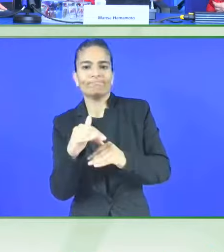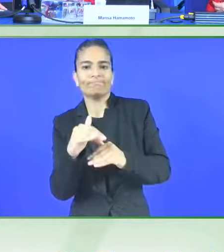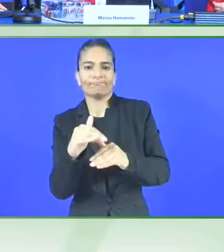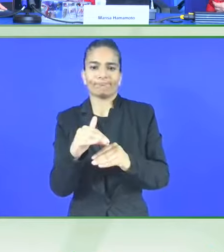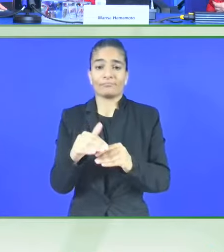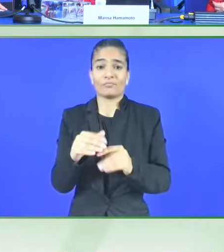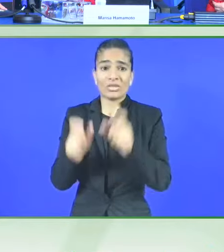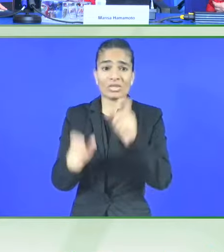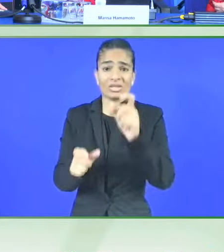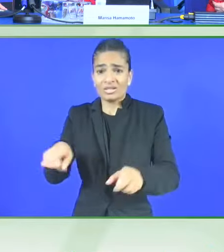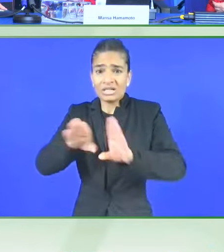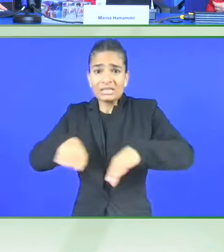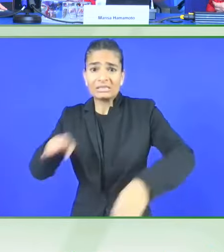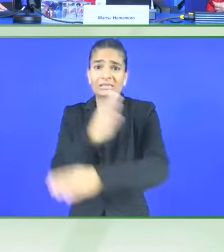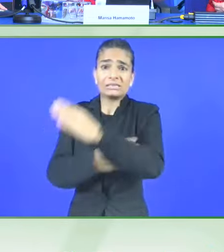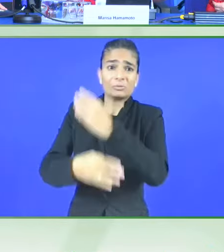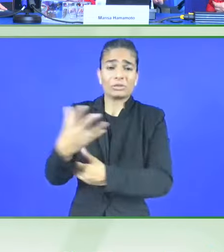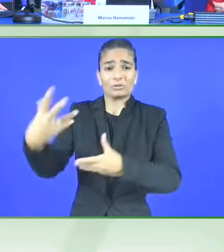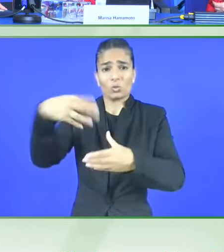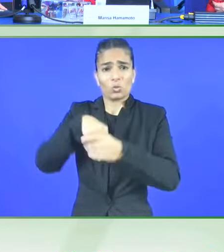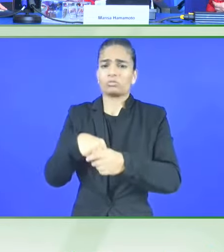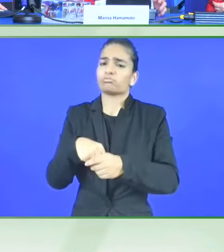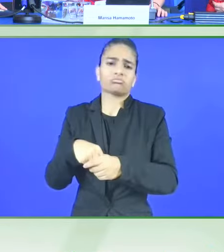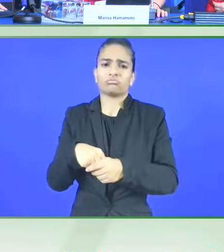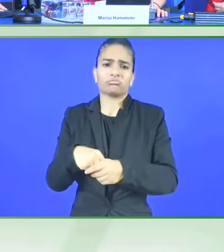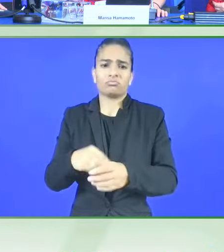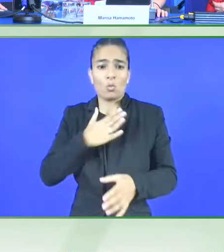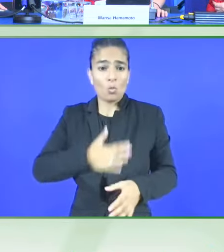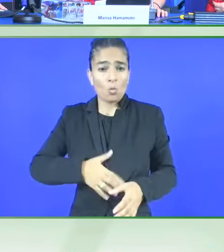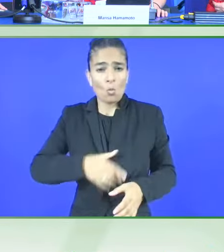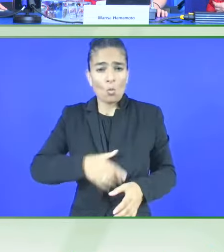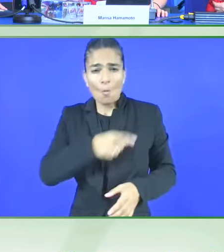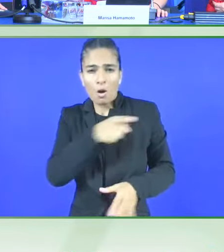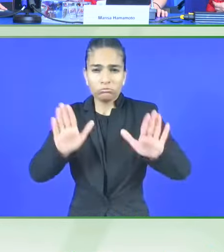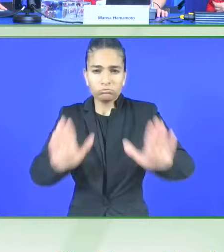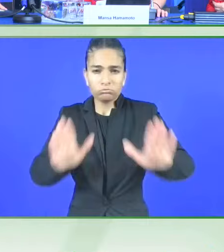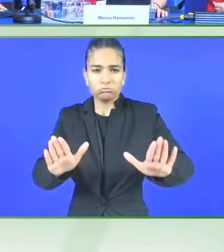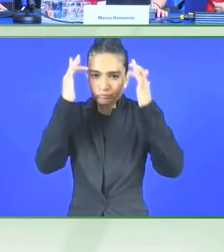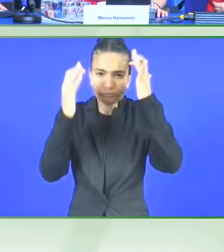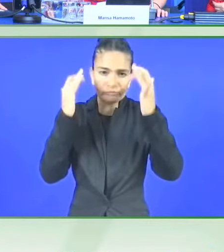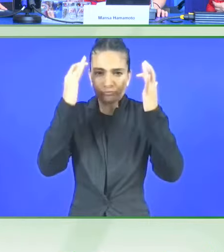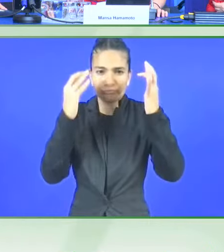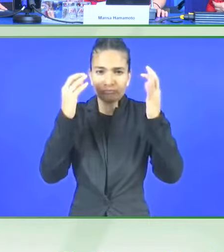so let's all rise to a highest position, whatever that may be.